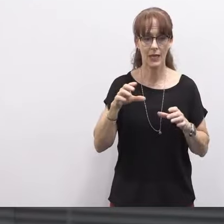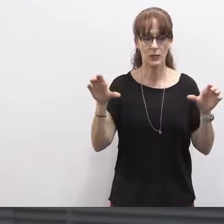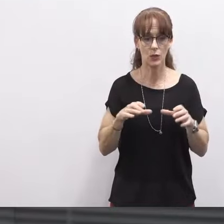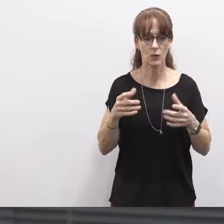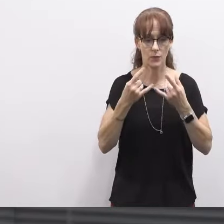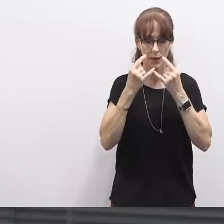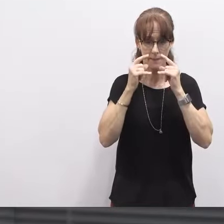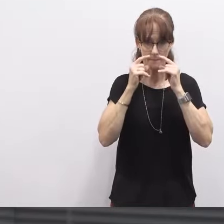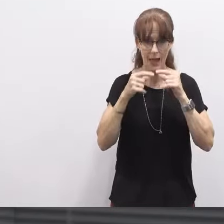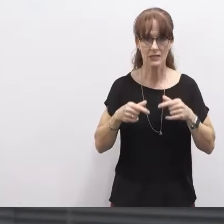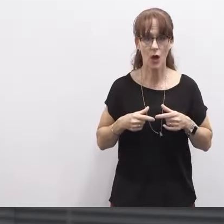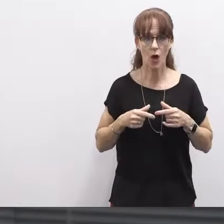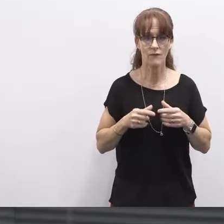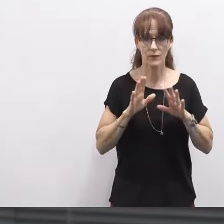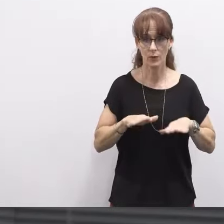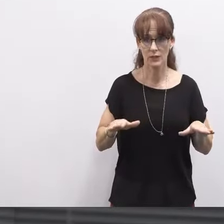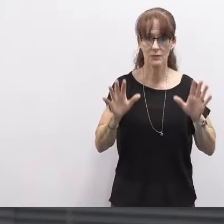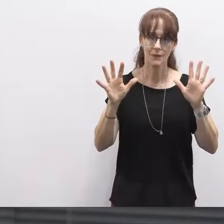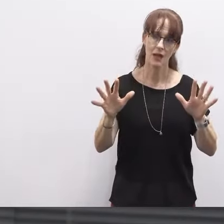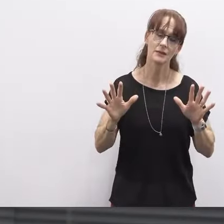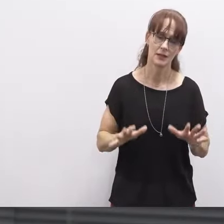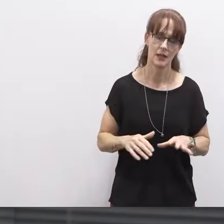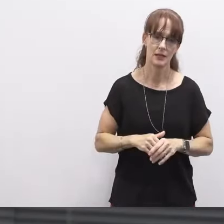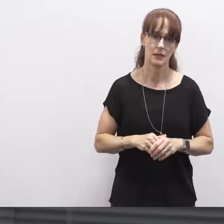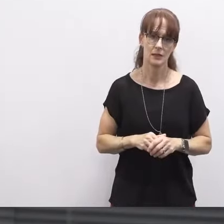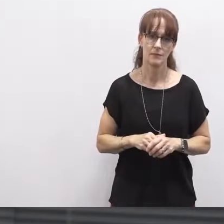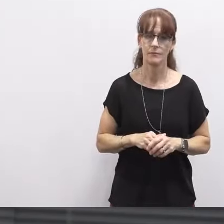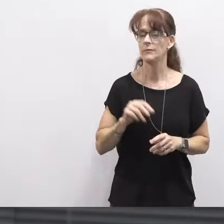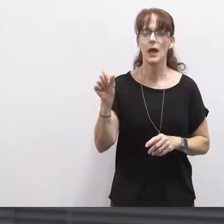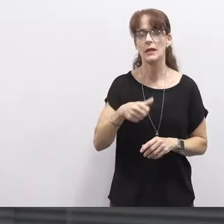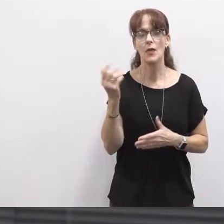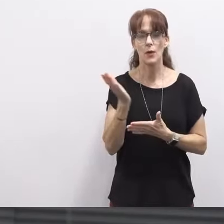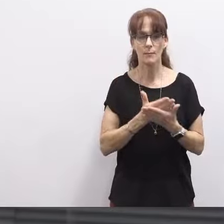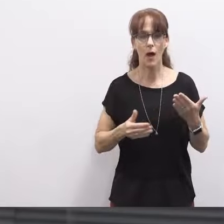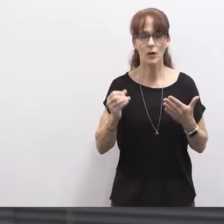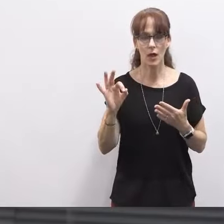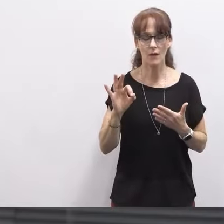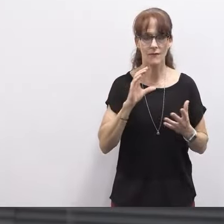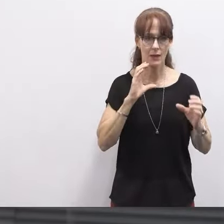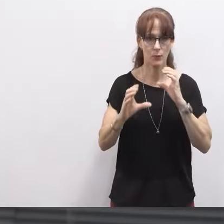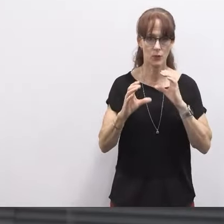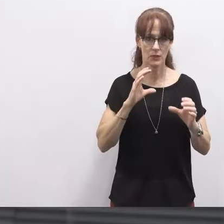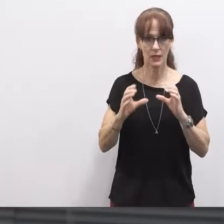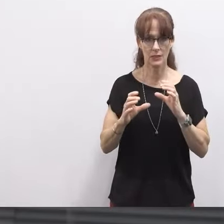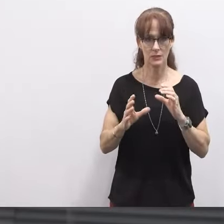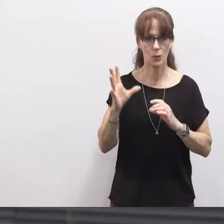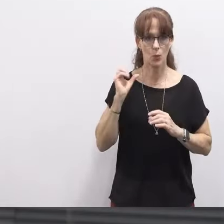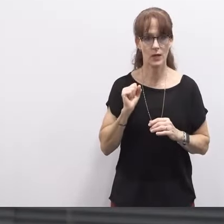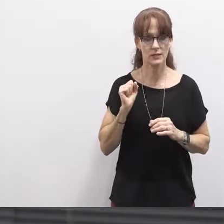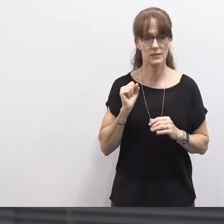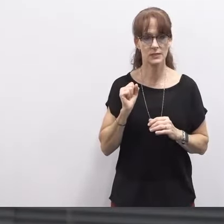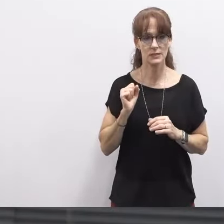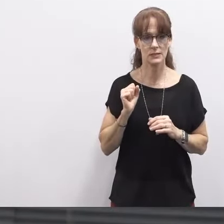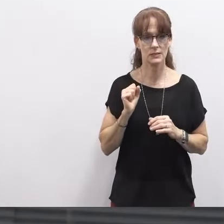that would be excellent. One of the other parts in that communication was the phrase.